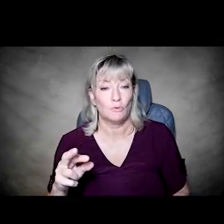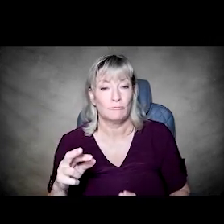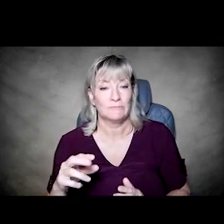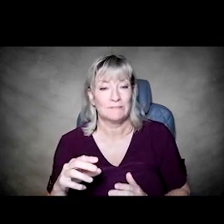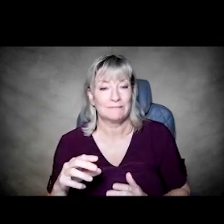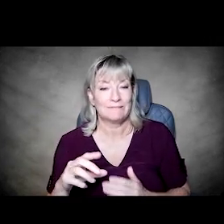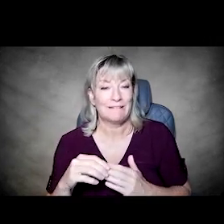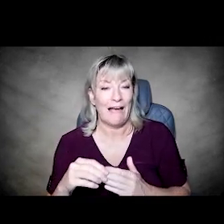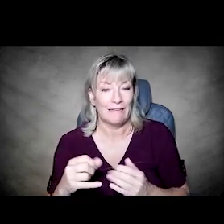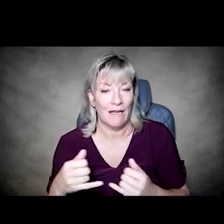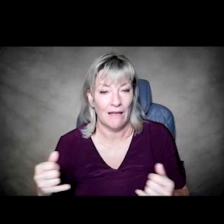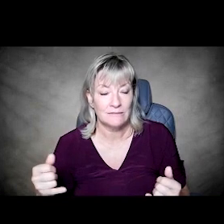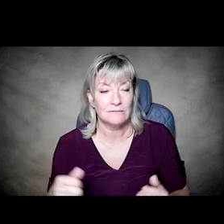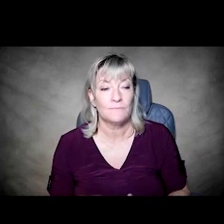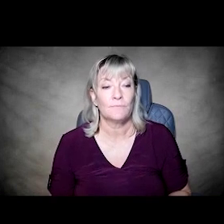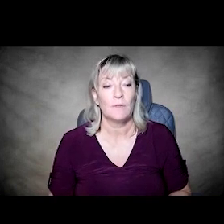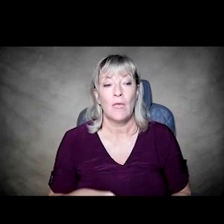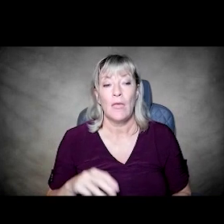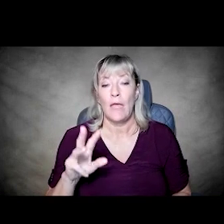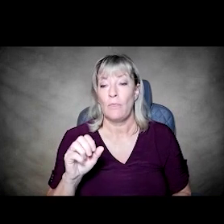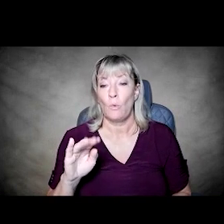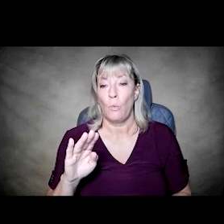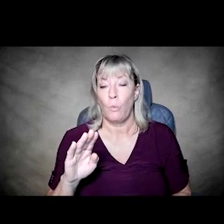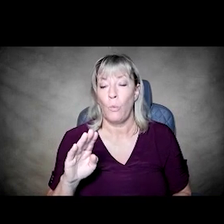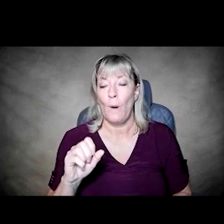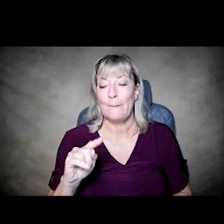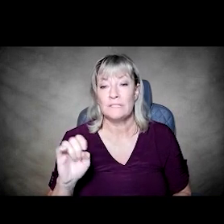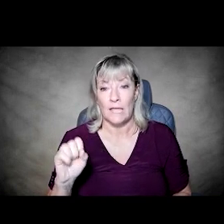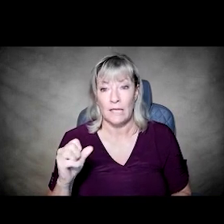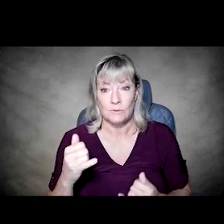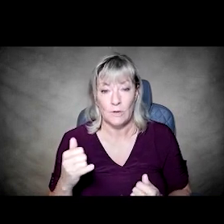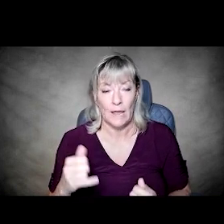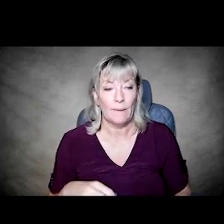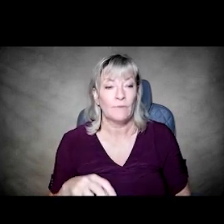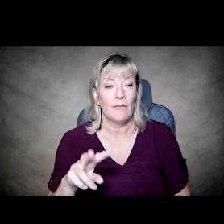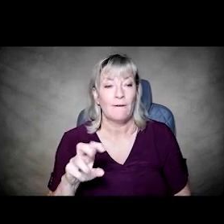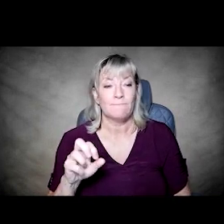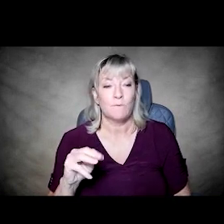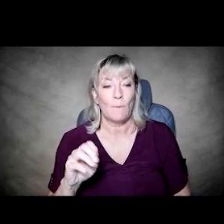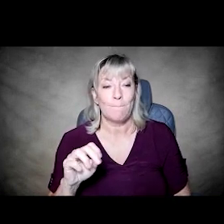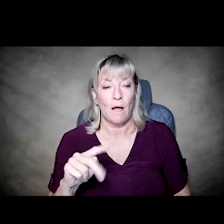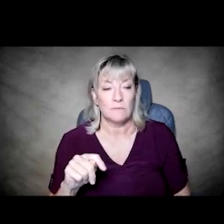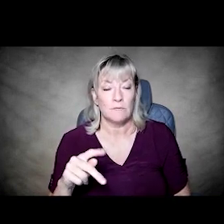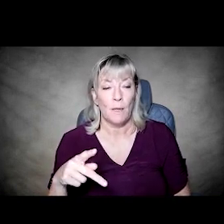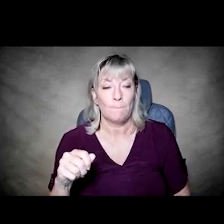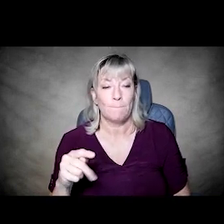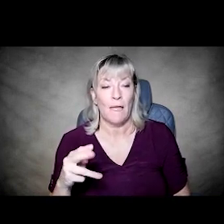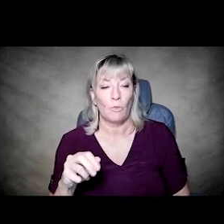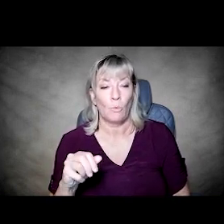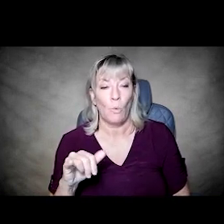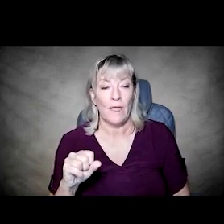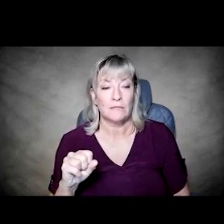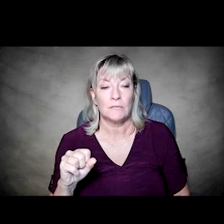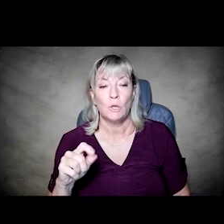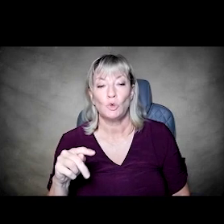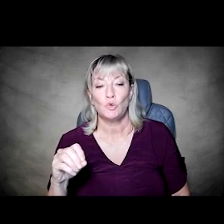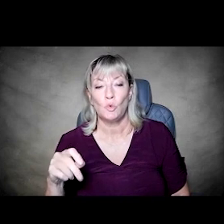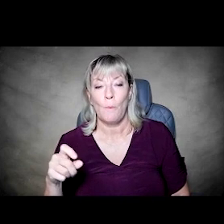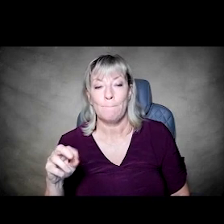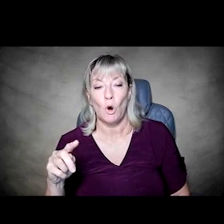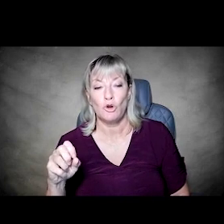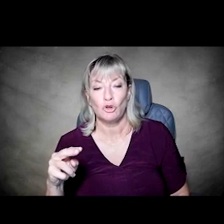Guidelines, and the websites featured today— Vermont Pathways to Partnerships, and Minnesota